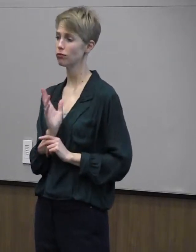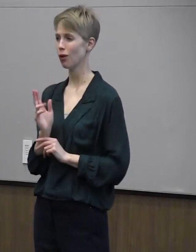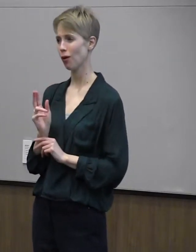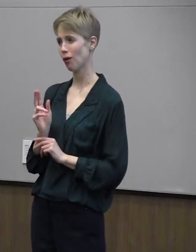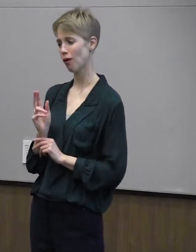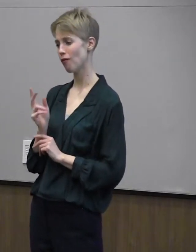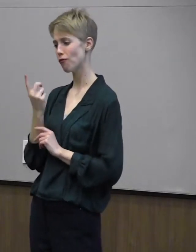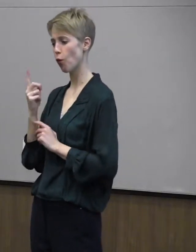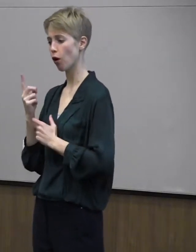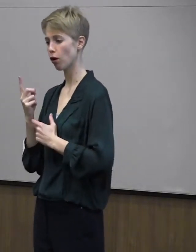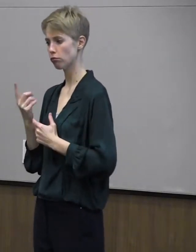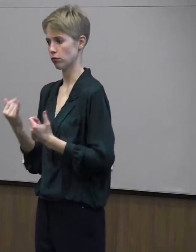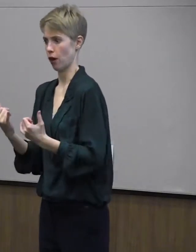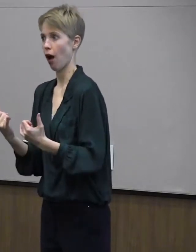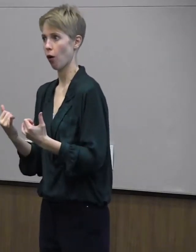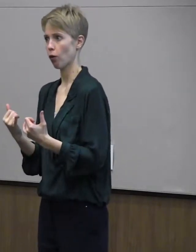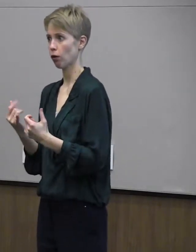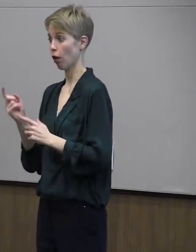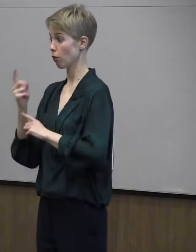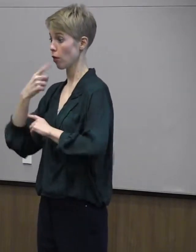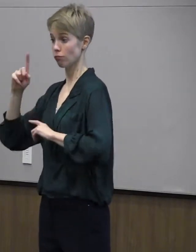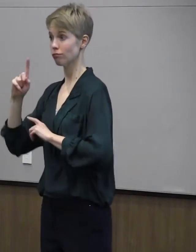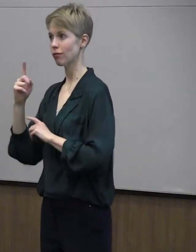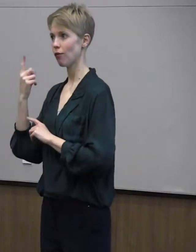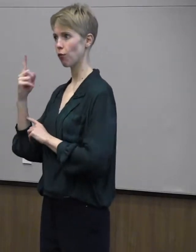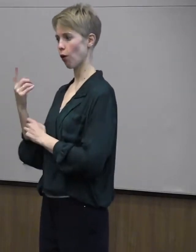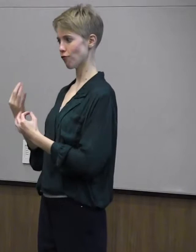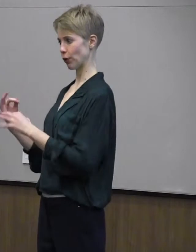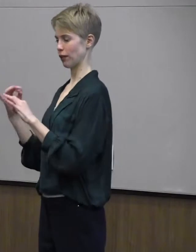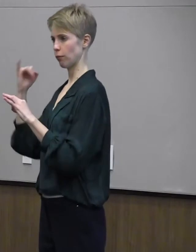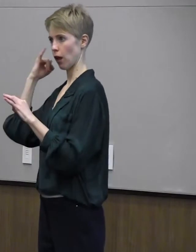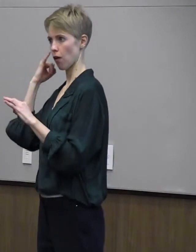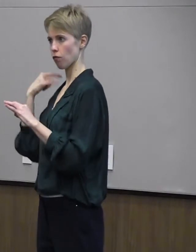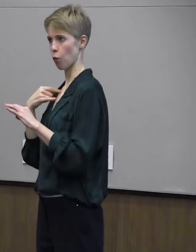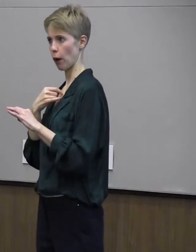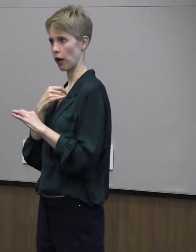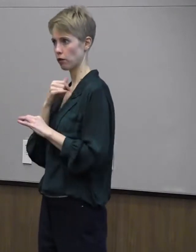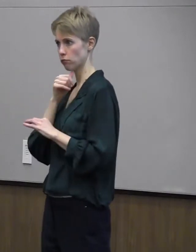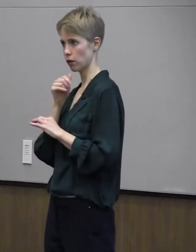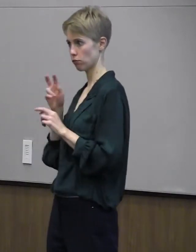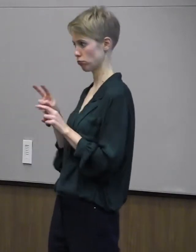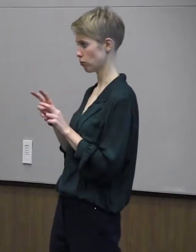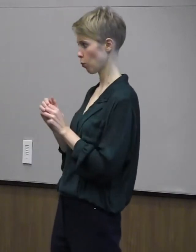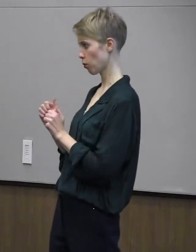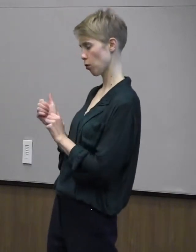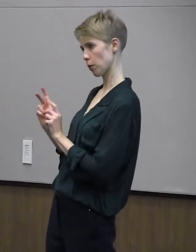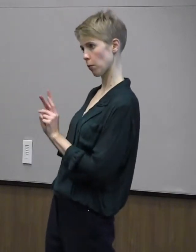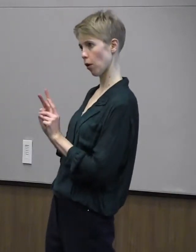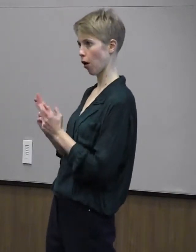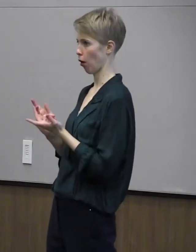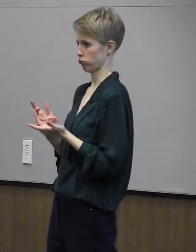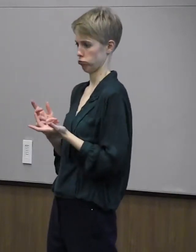liberties which would be ill-bred if we took them with strangers. But old